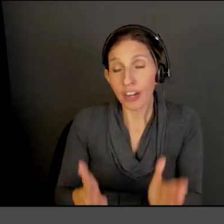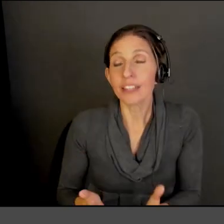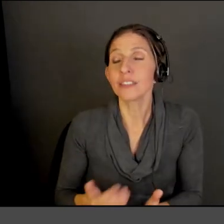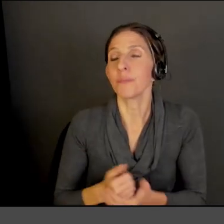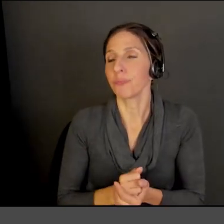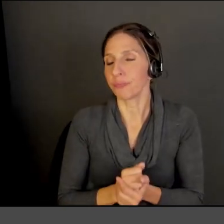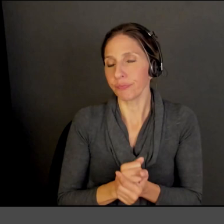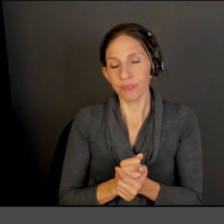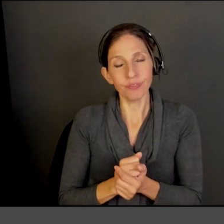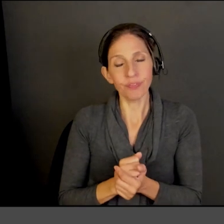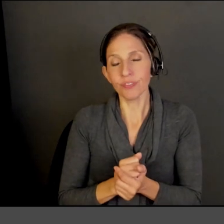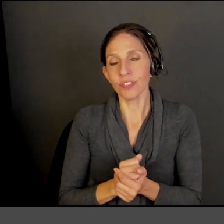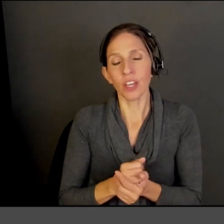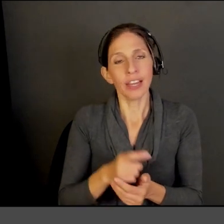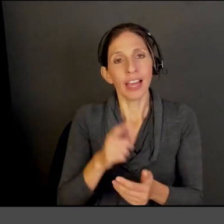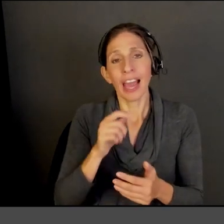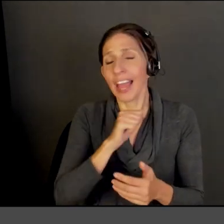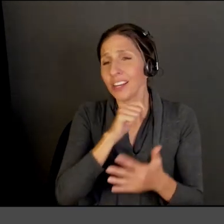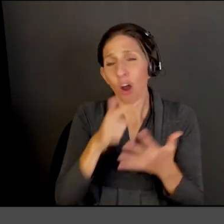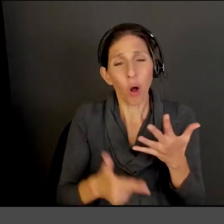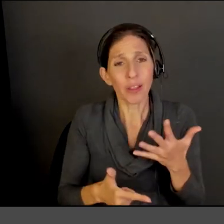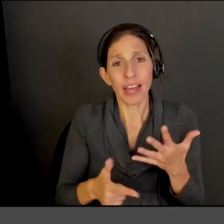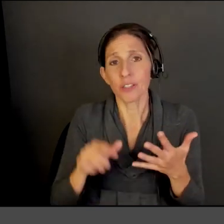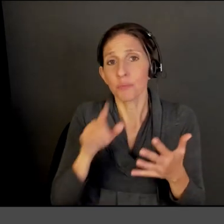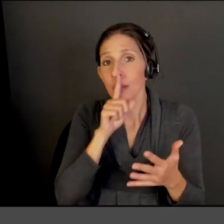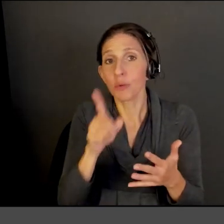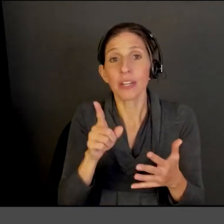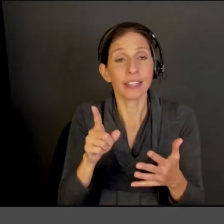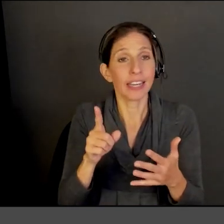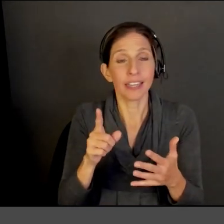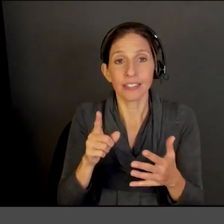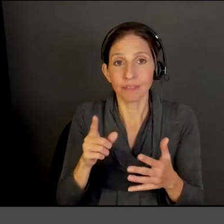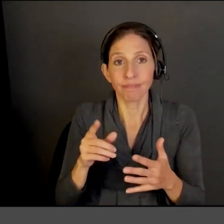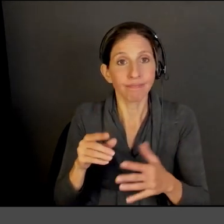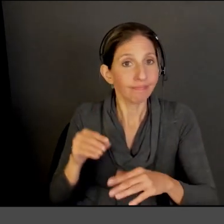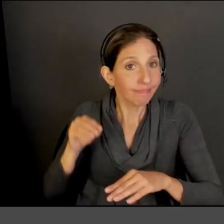INFLUENTIAL THAT THEN ZANTAS ARE BROUGHT US TO THE